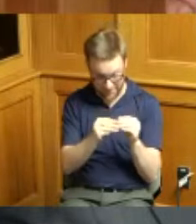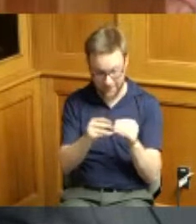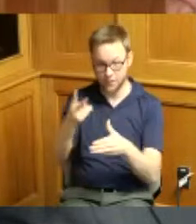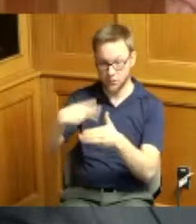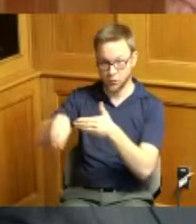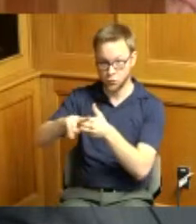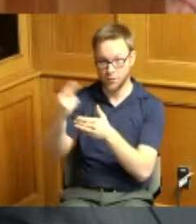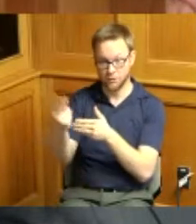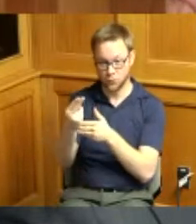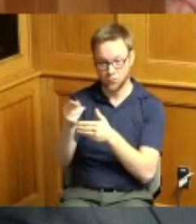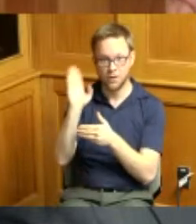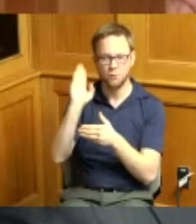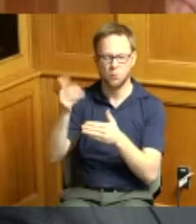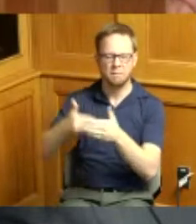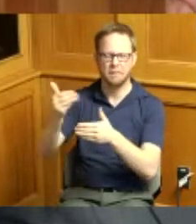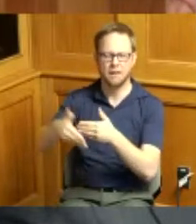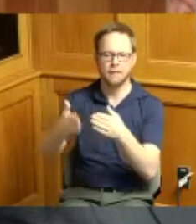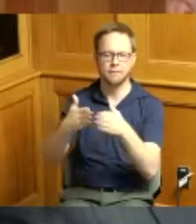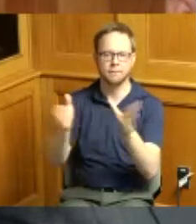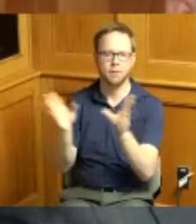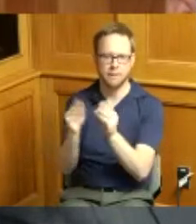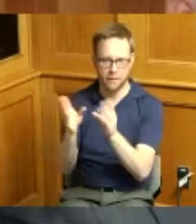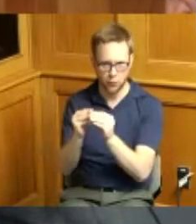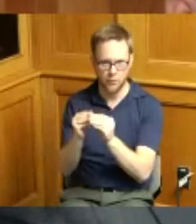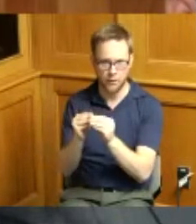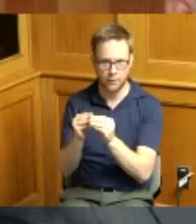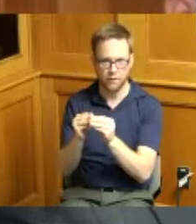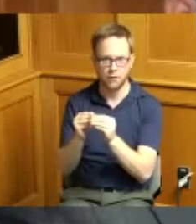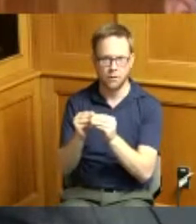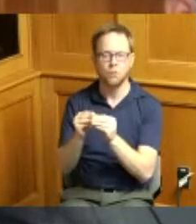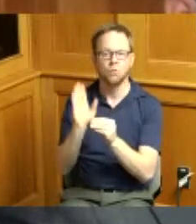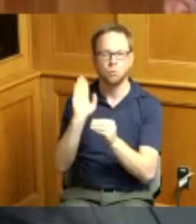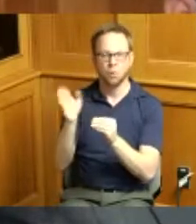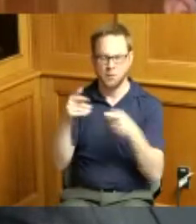we'll have the next public hearing for that at one of these meetings and so those are the